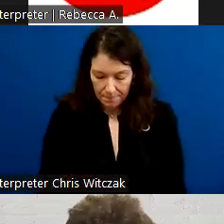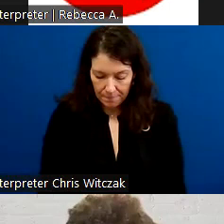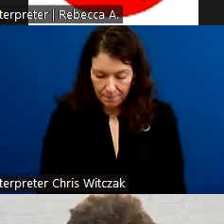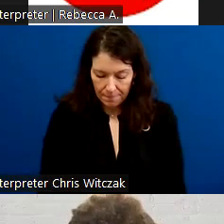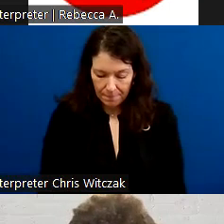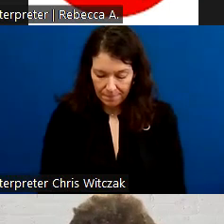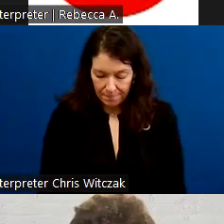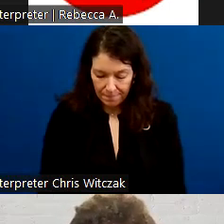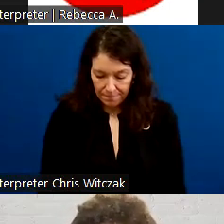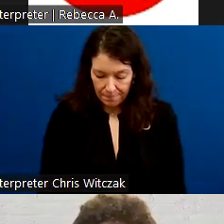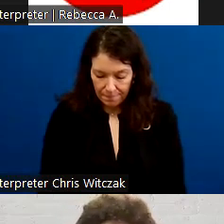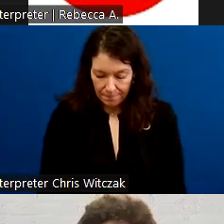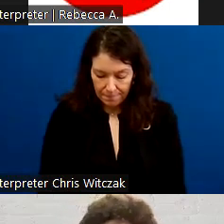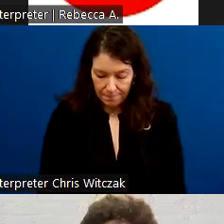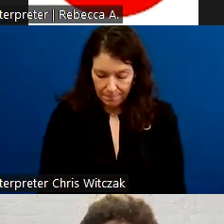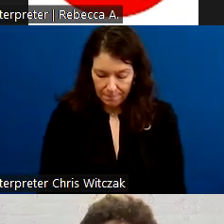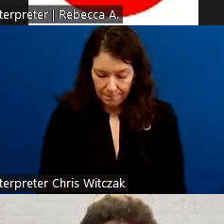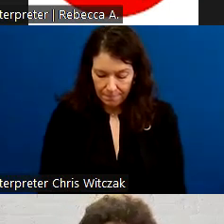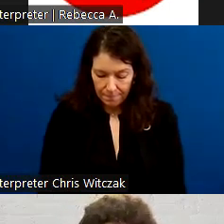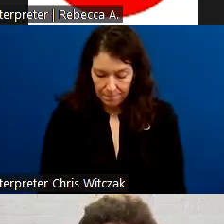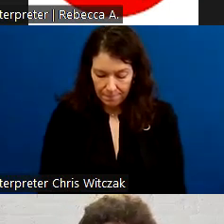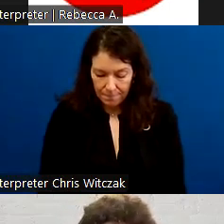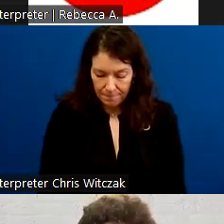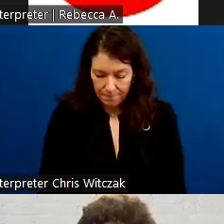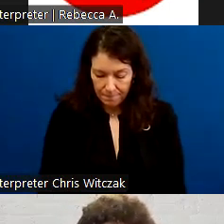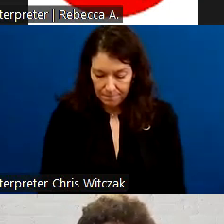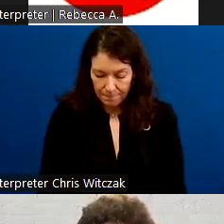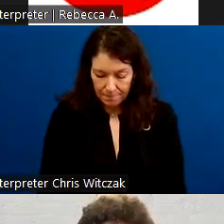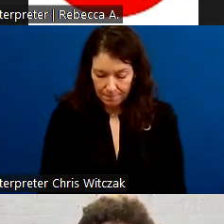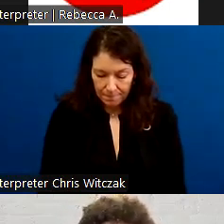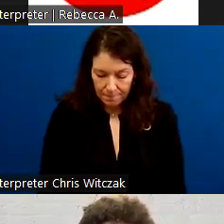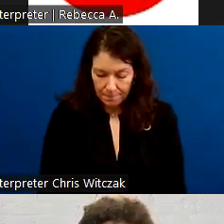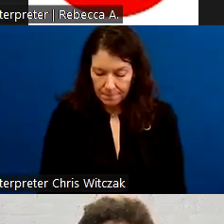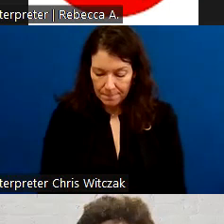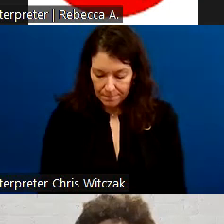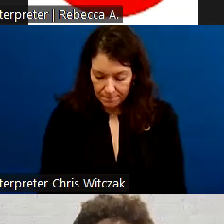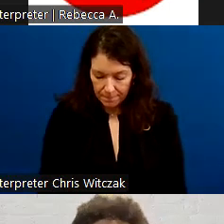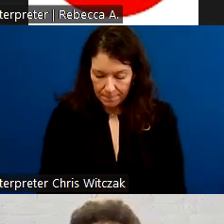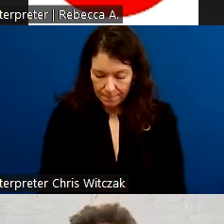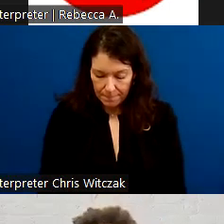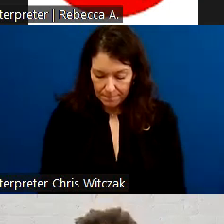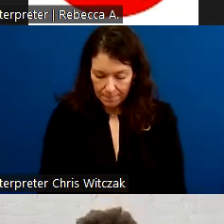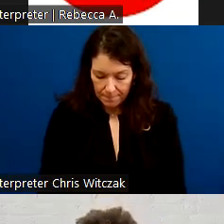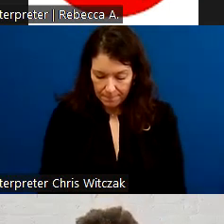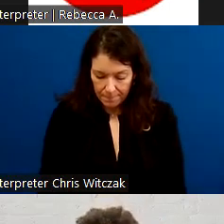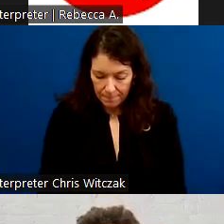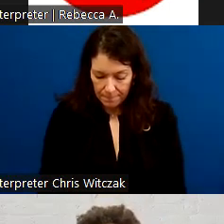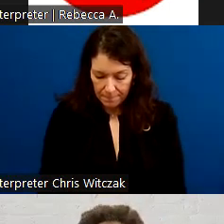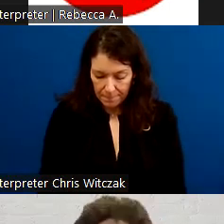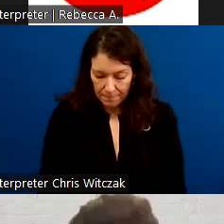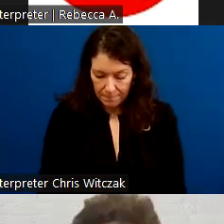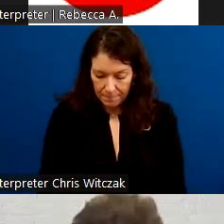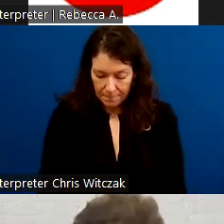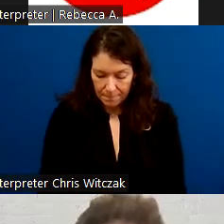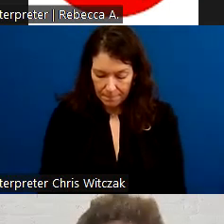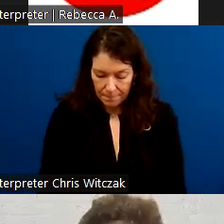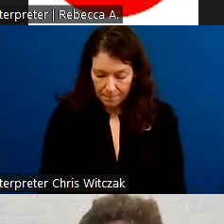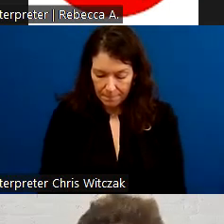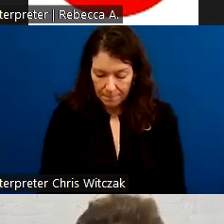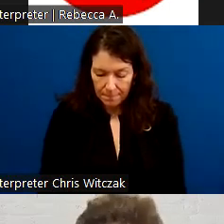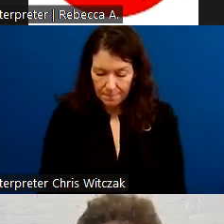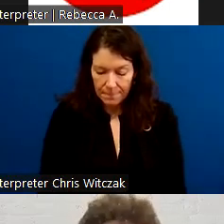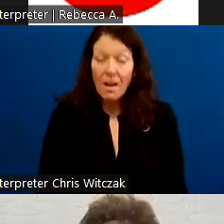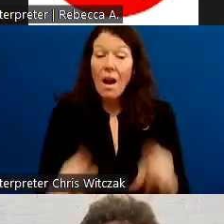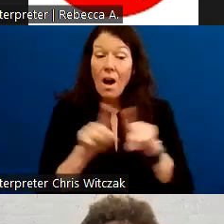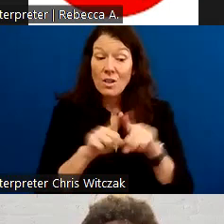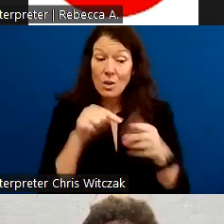happening um this study also found that people of color um in particular Native Americans